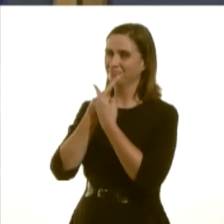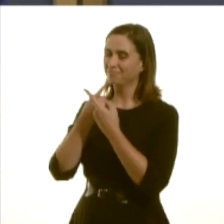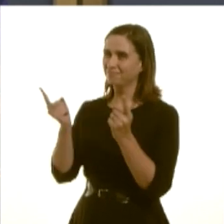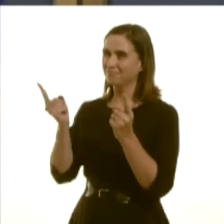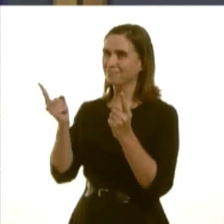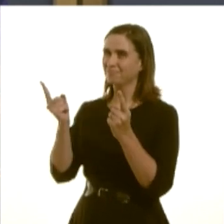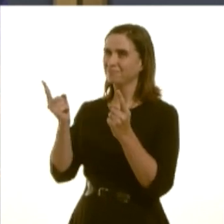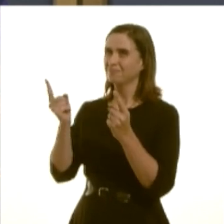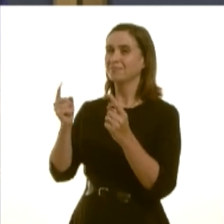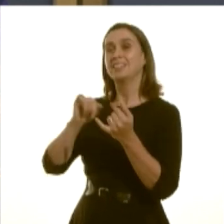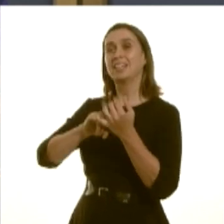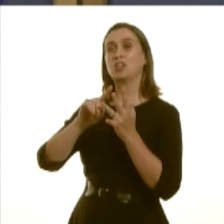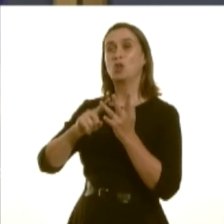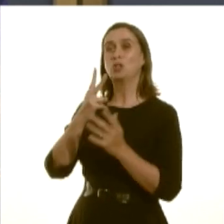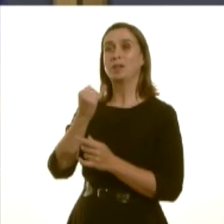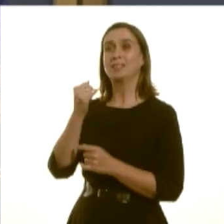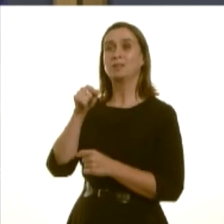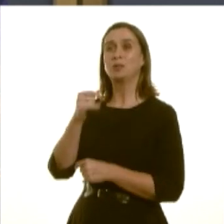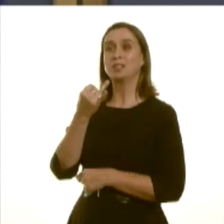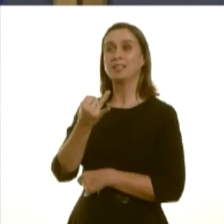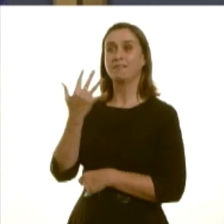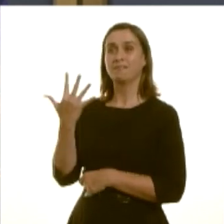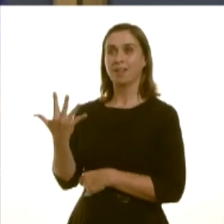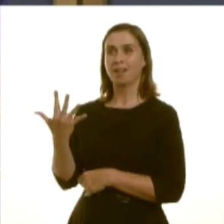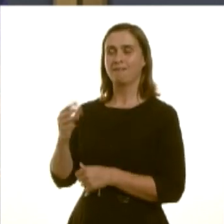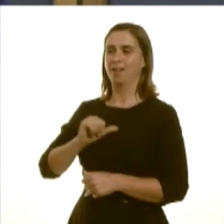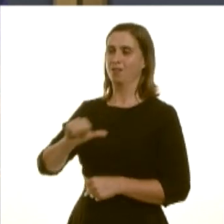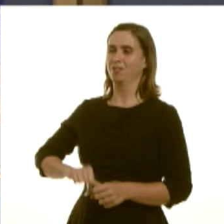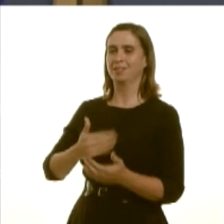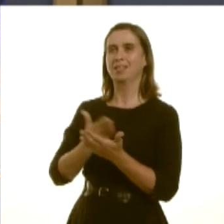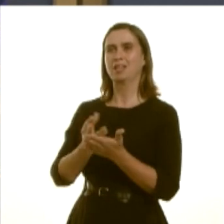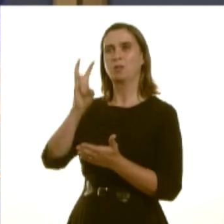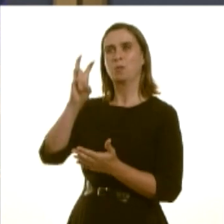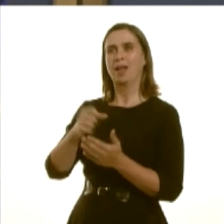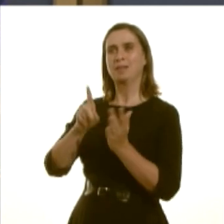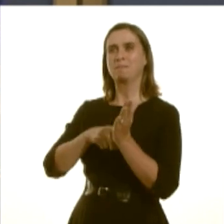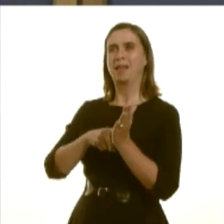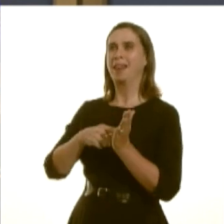with Standing Order 26.75, the Agricultural Sector (Wales) Bill was given Royal Assent